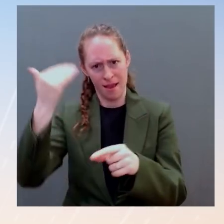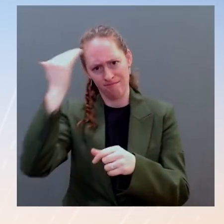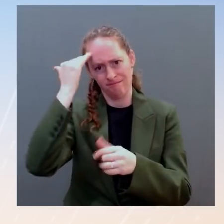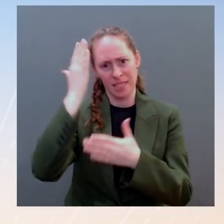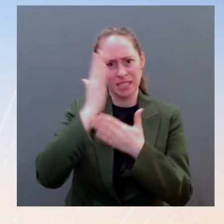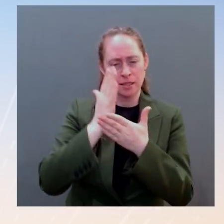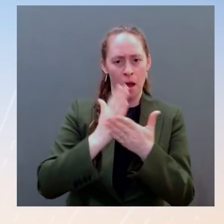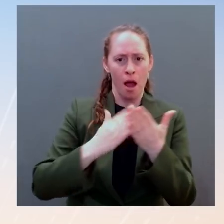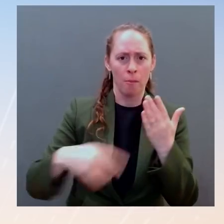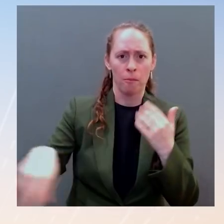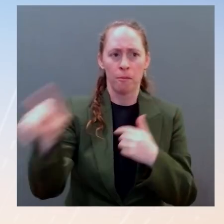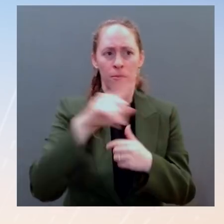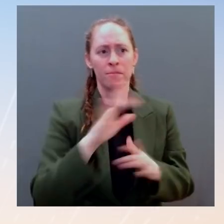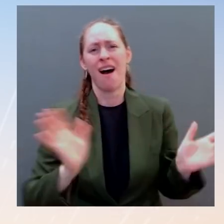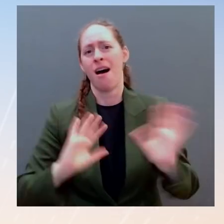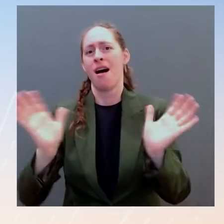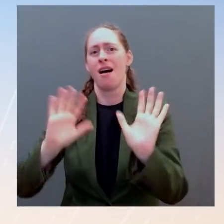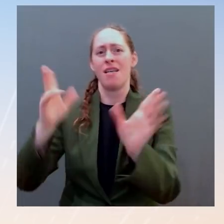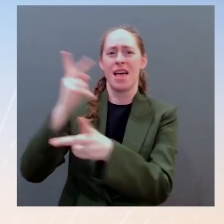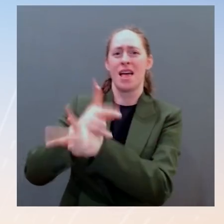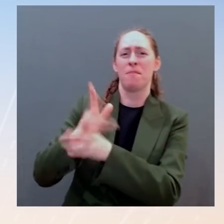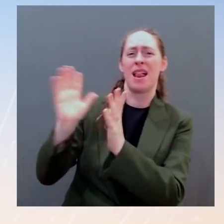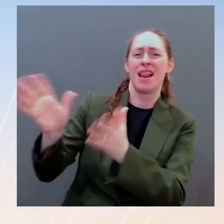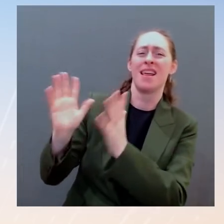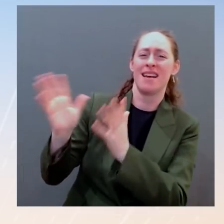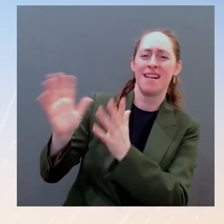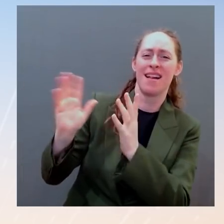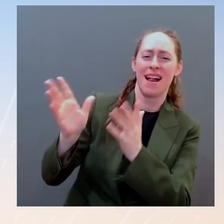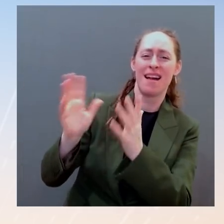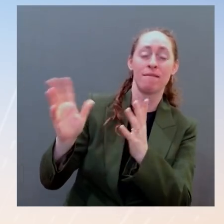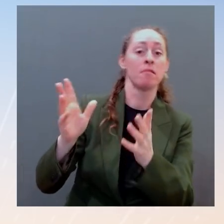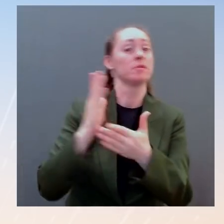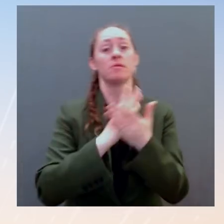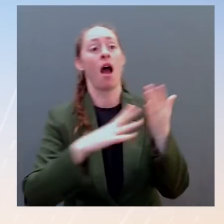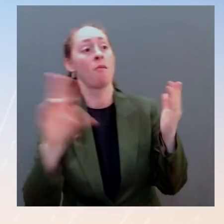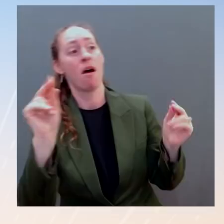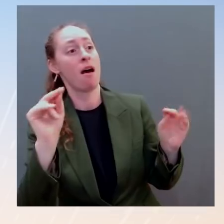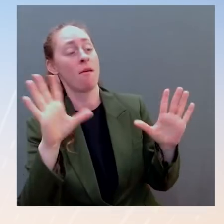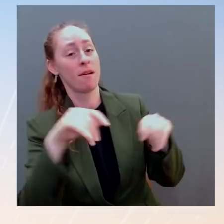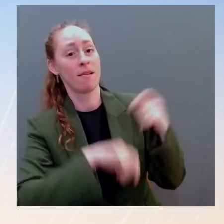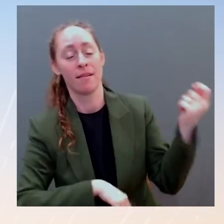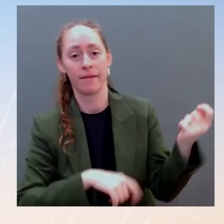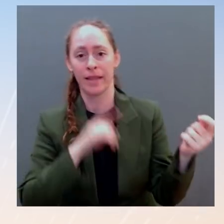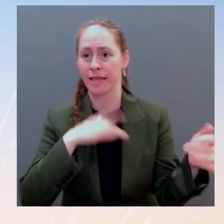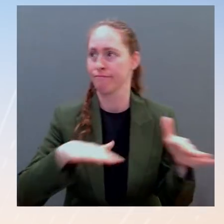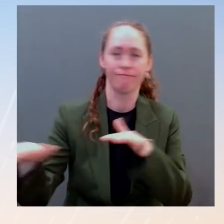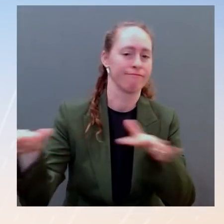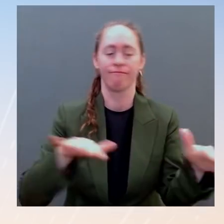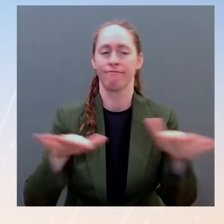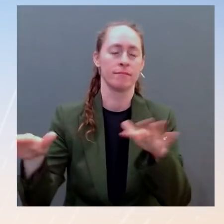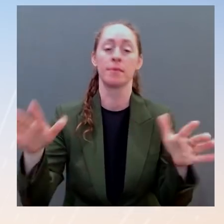So that's an important discussion that will be happening over the coming days and weeks. Go ahead, Jacqui. The Press: Thank you, Jen. I don't believe the White House so far